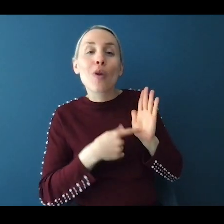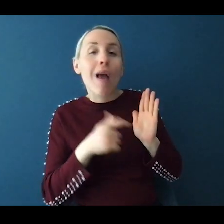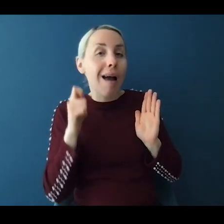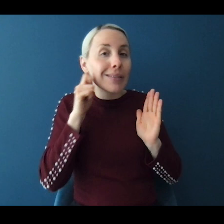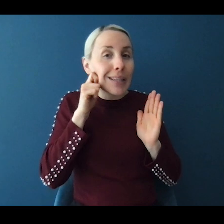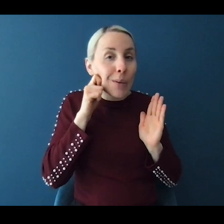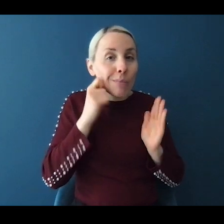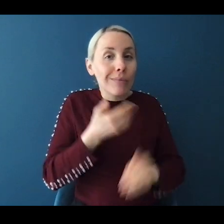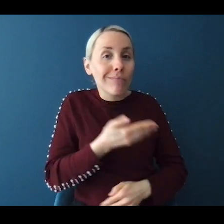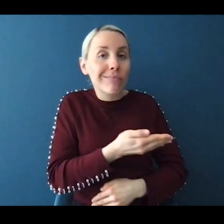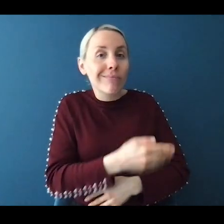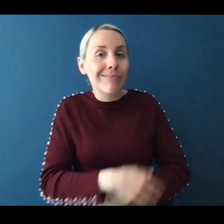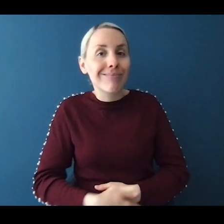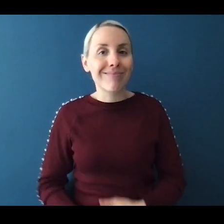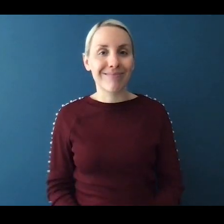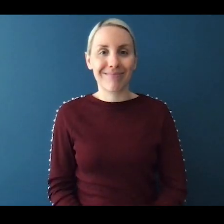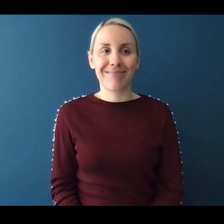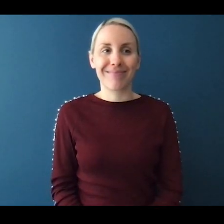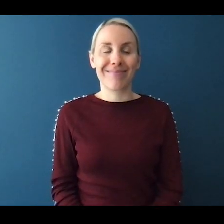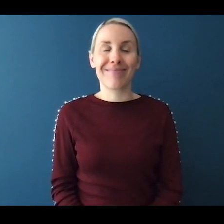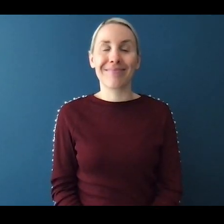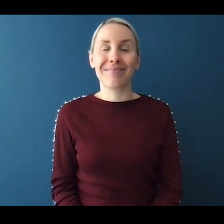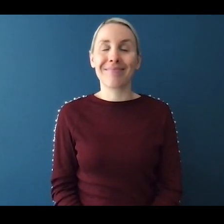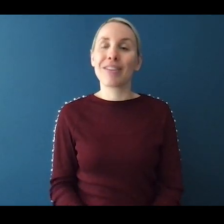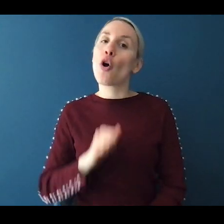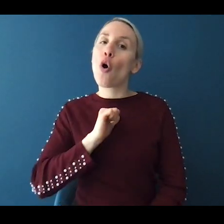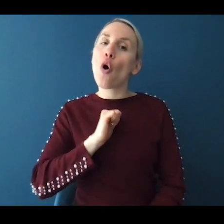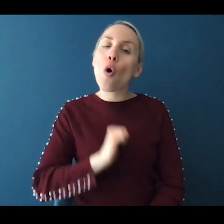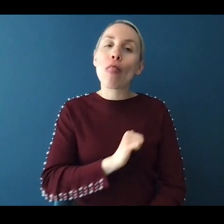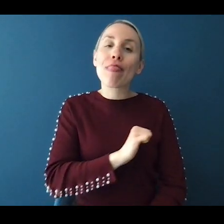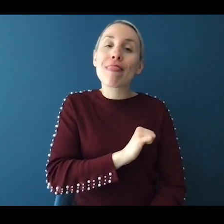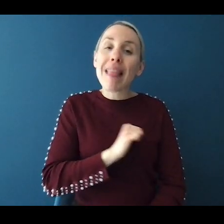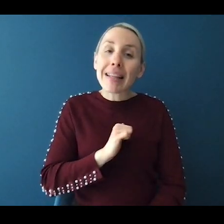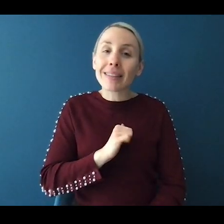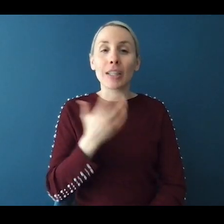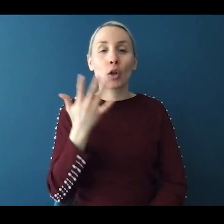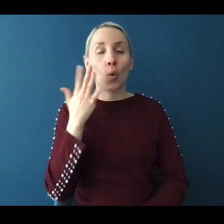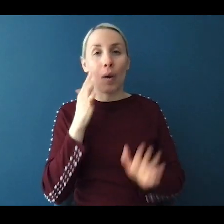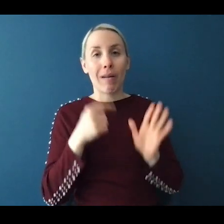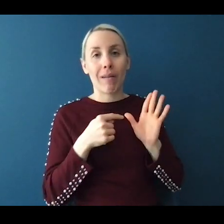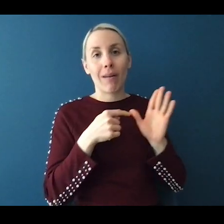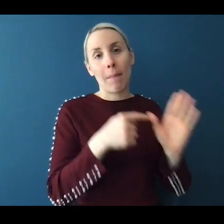that you you'd want as a tip. Kind of like be authentic when you apply and also kind